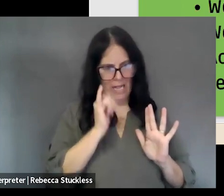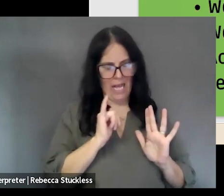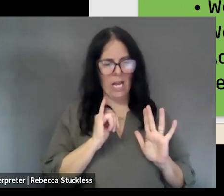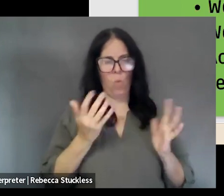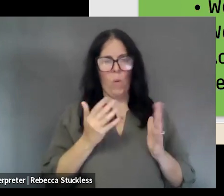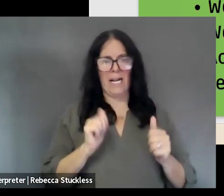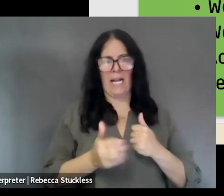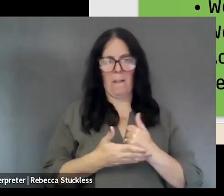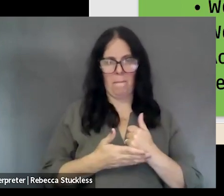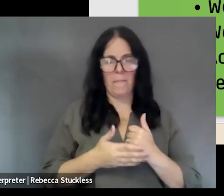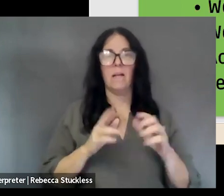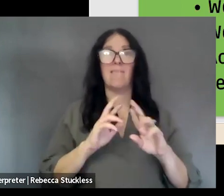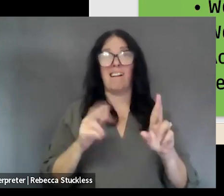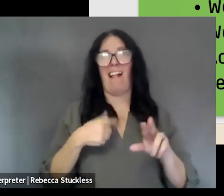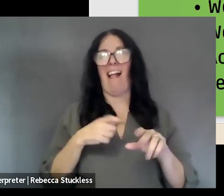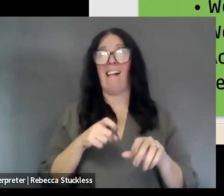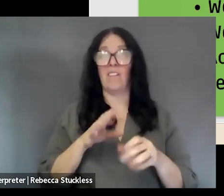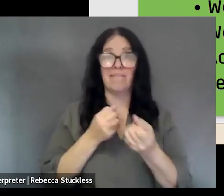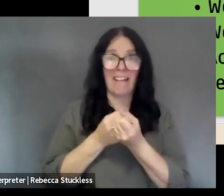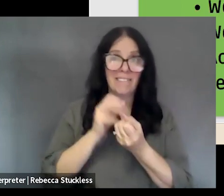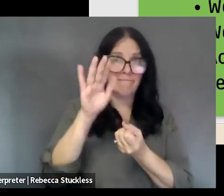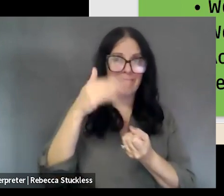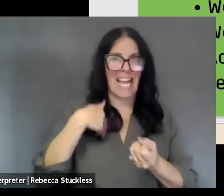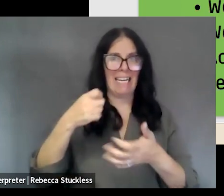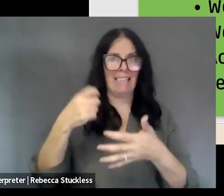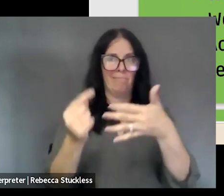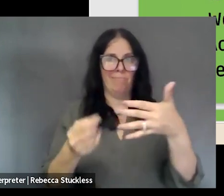yourself. That's all I